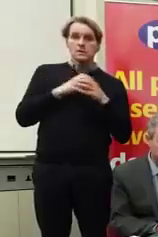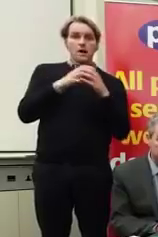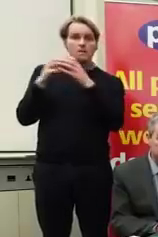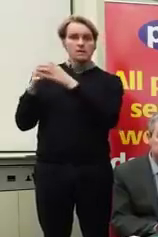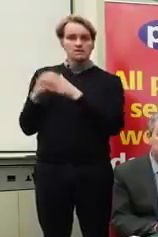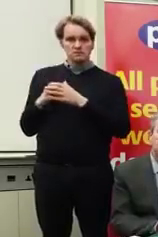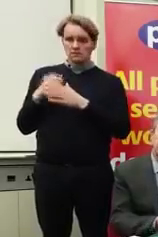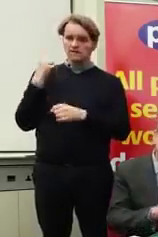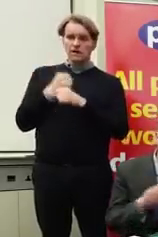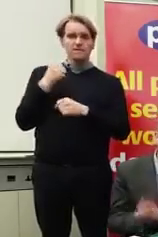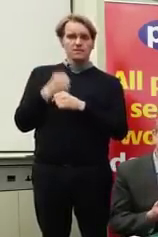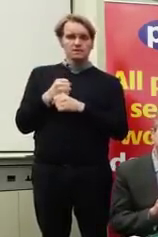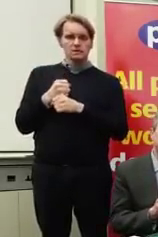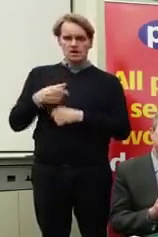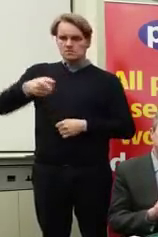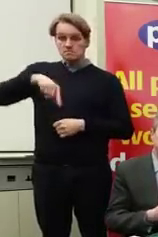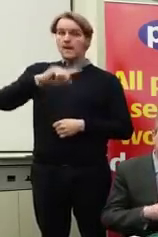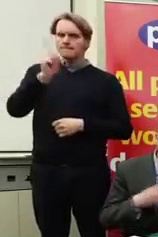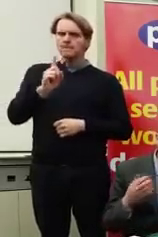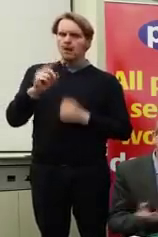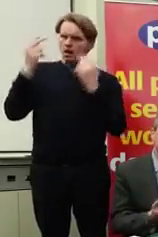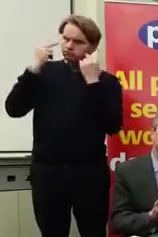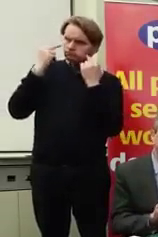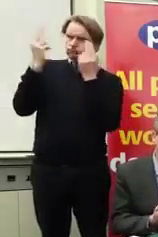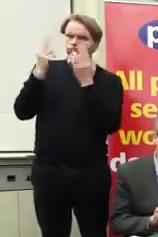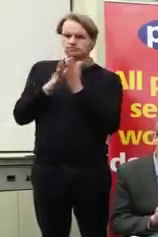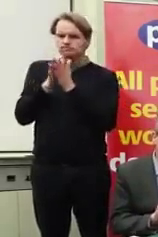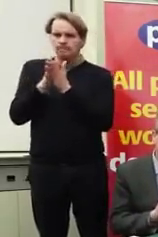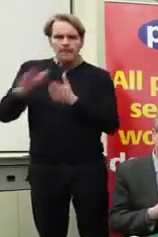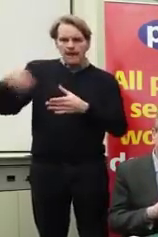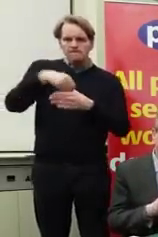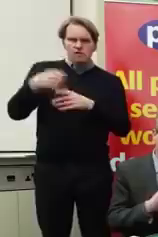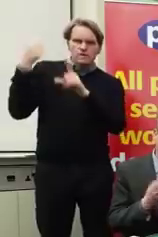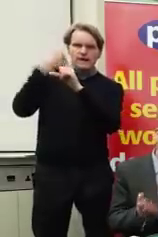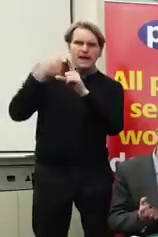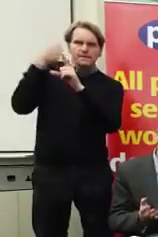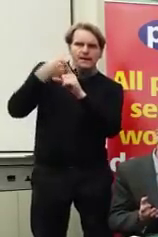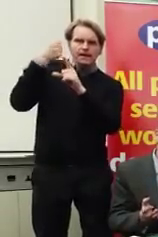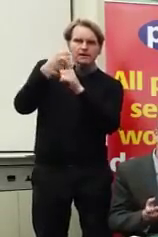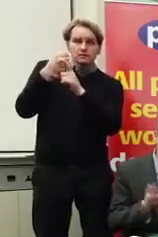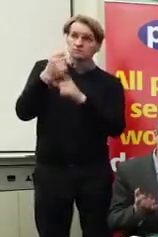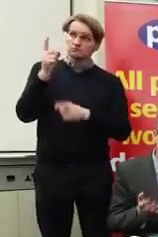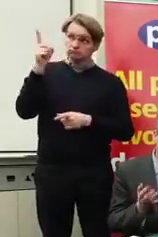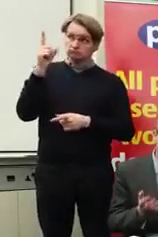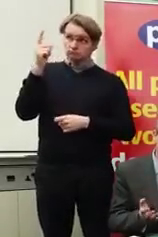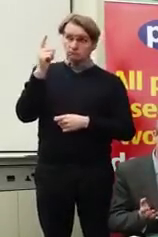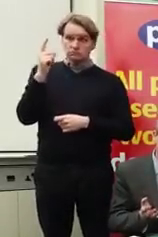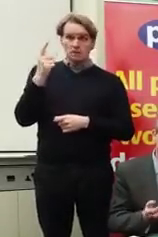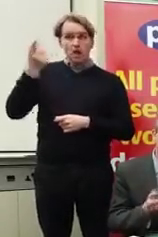PCS members, that people are active. That they're getting involved in our pay campaign, that the government understand that the vote you did last year was a